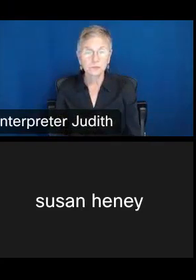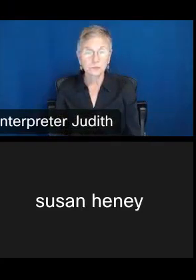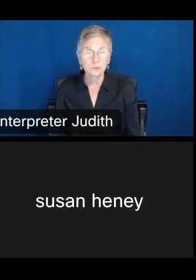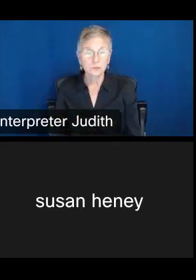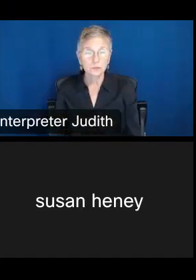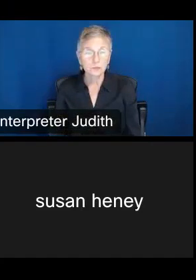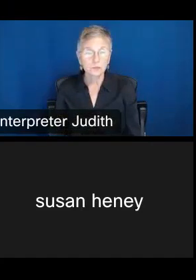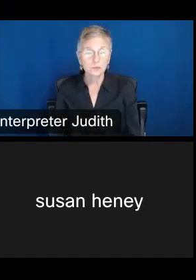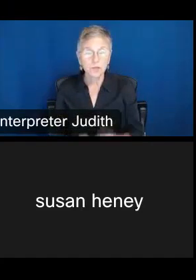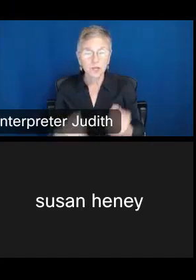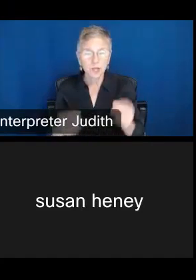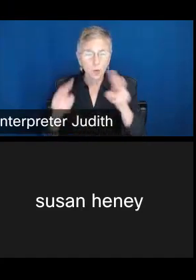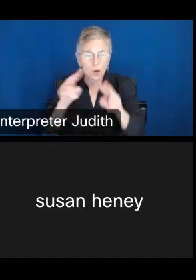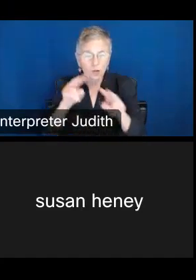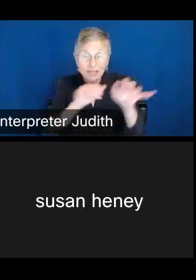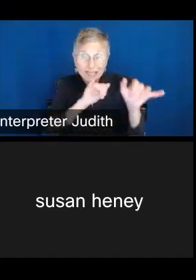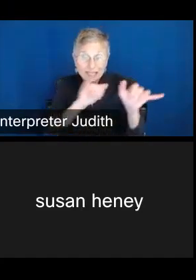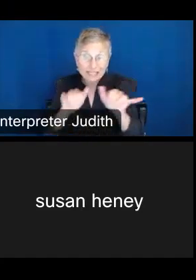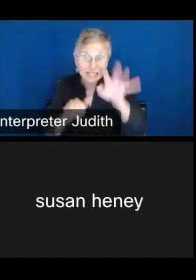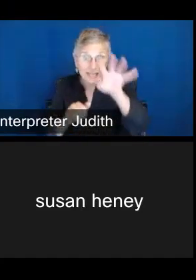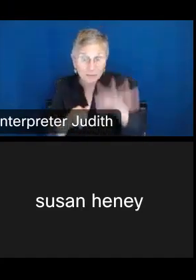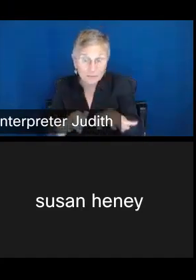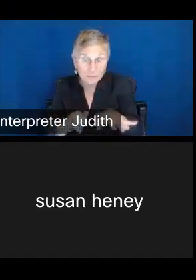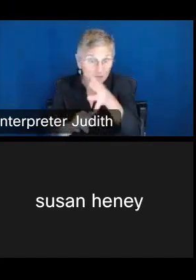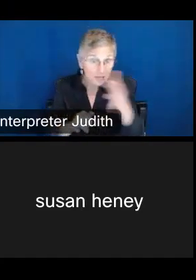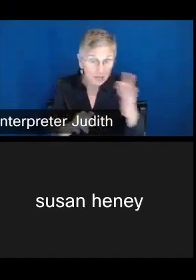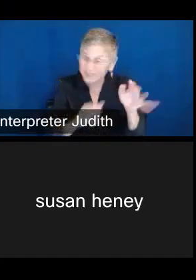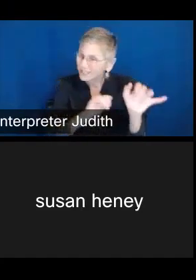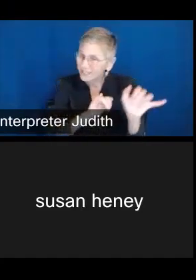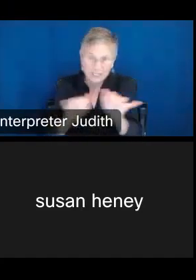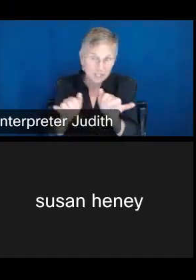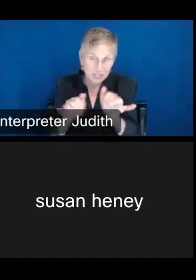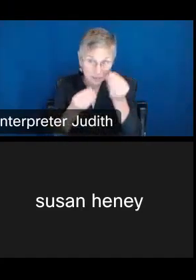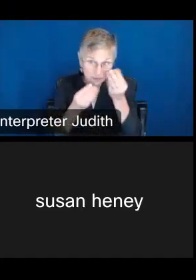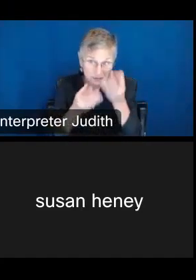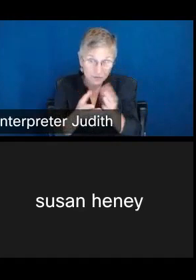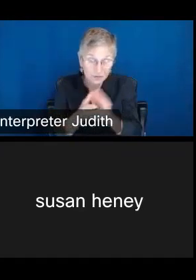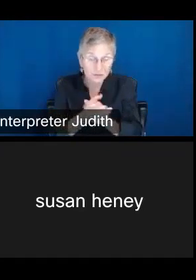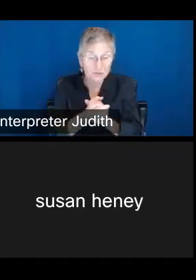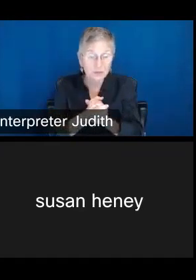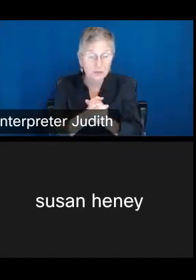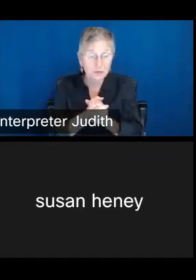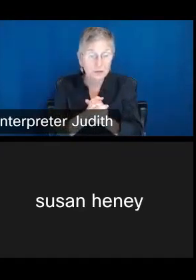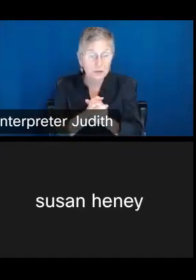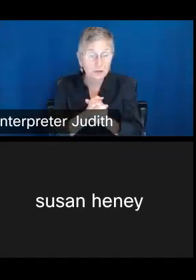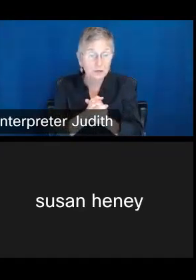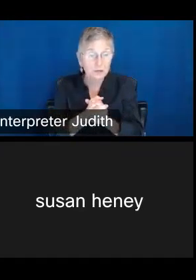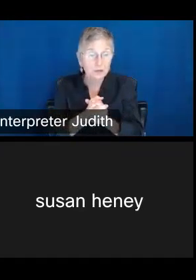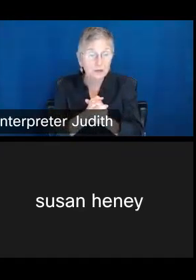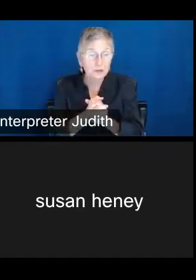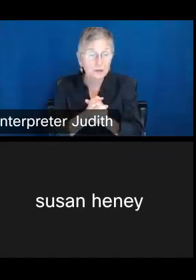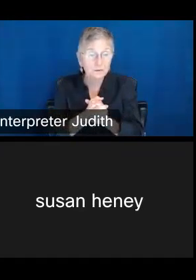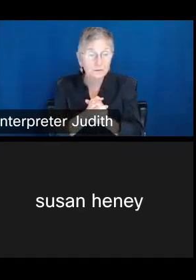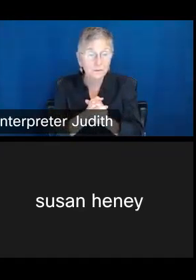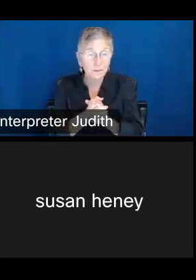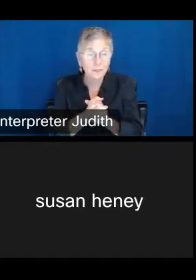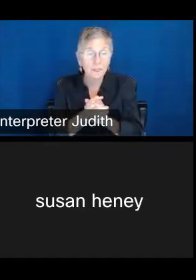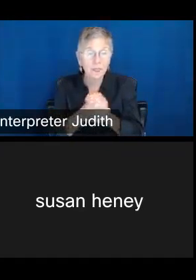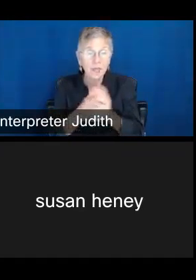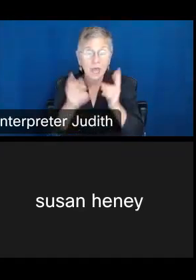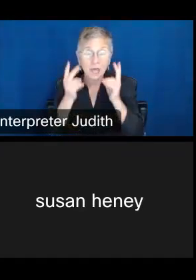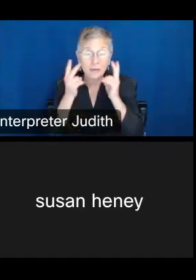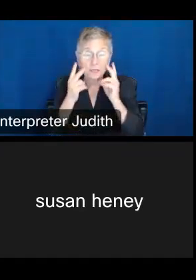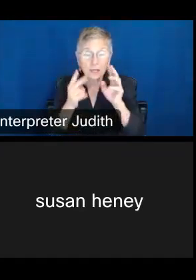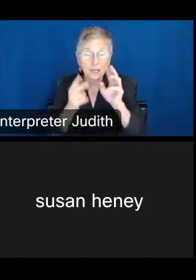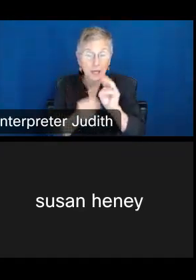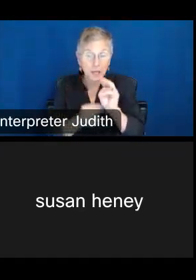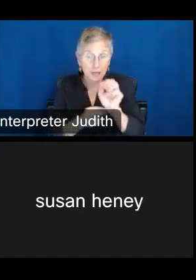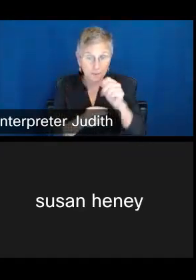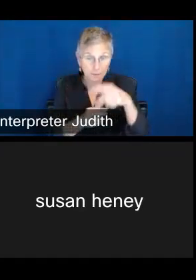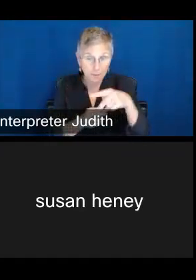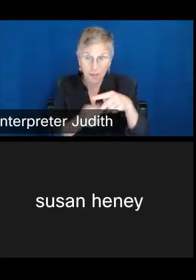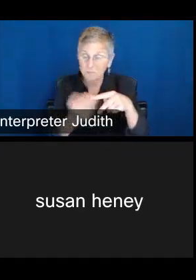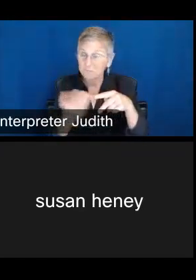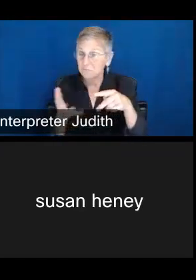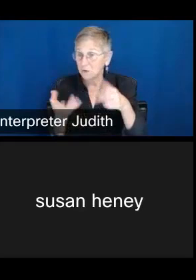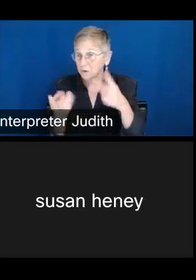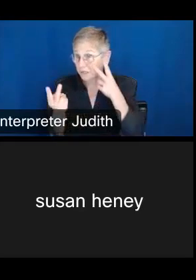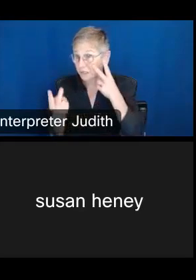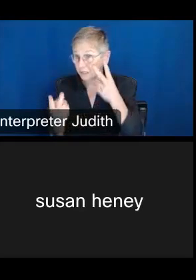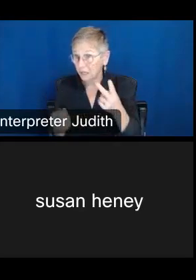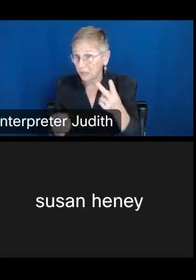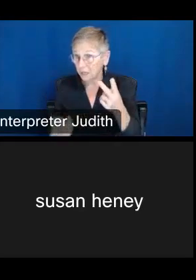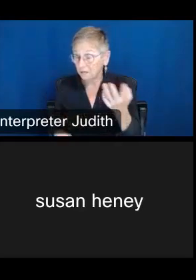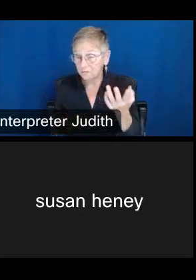a look at the same table, and I'm already in the map, so in the map, you can see the